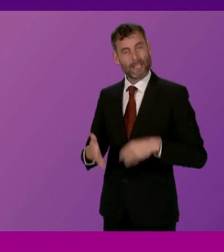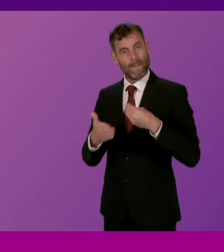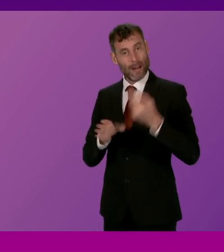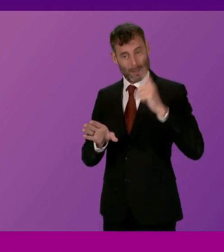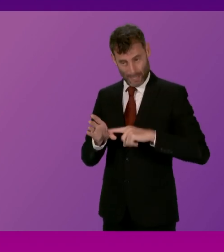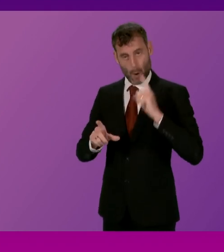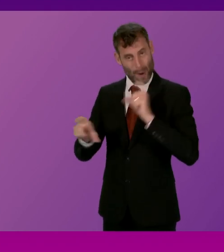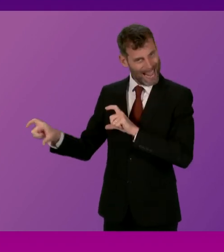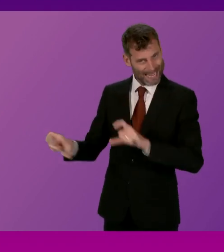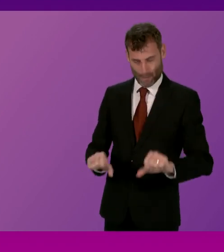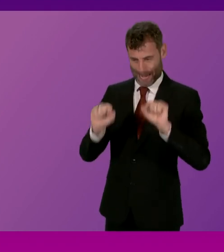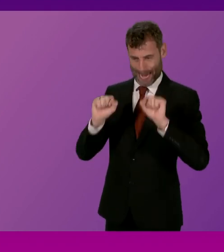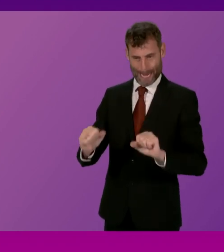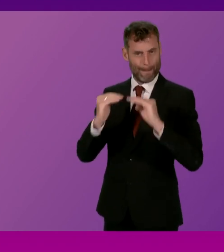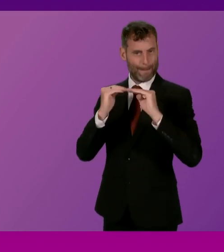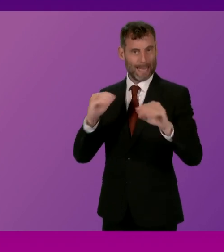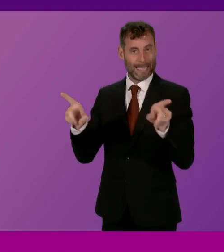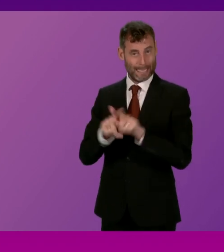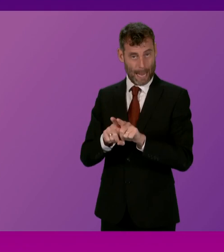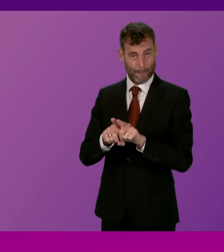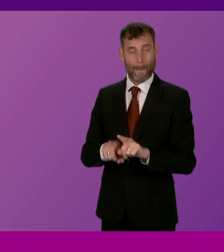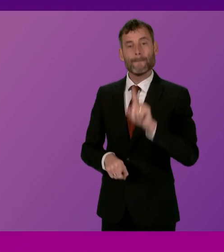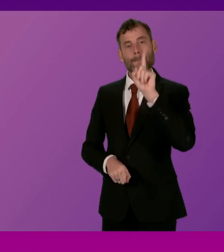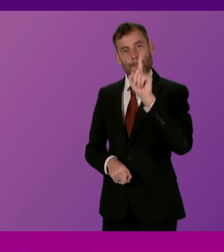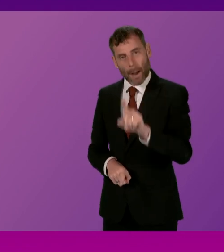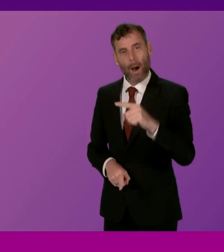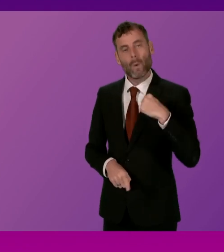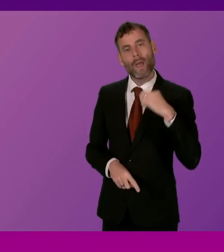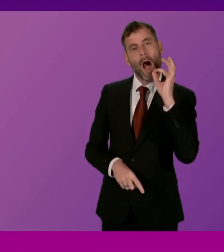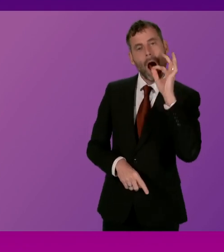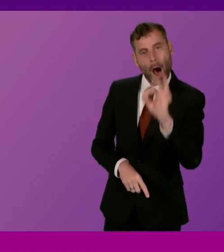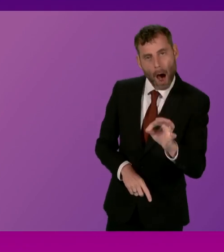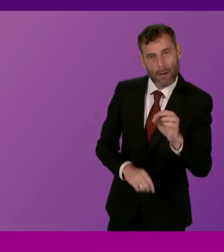There will be no detriment to them, because we have asked Creative Scotland to use a portion